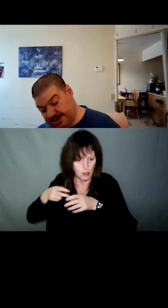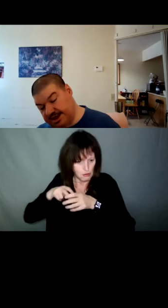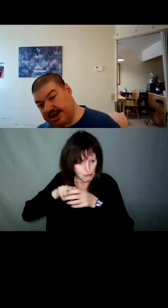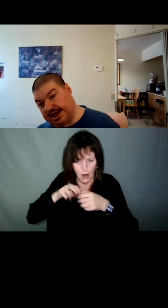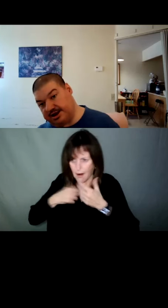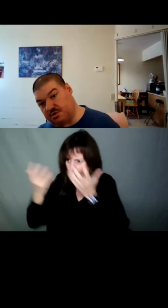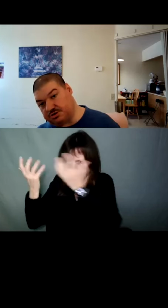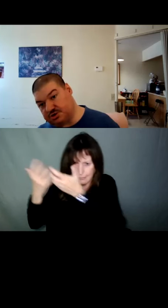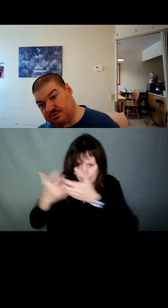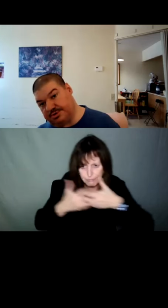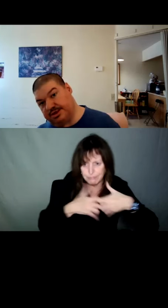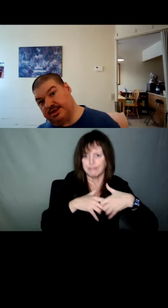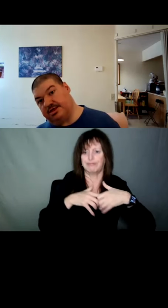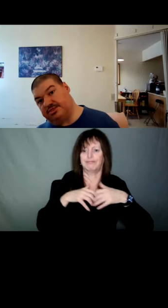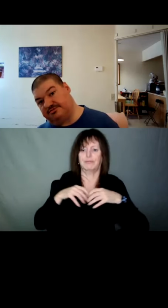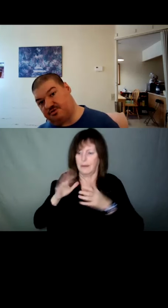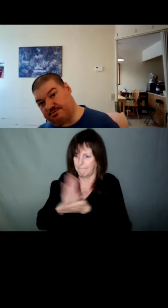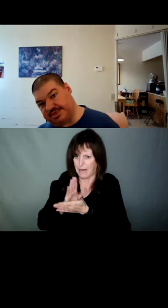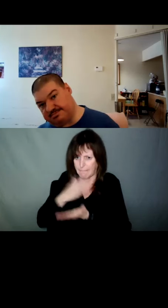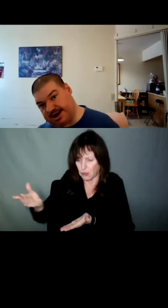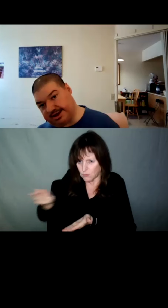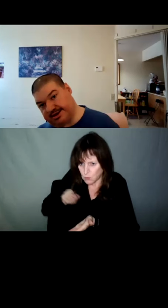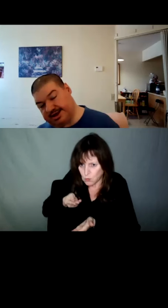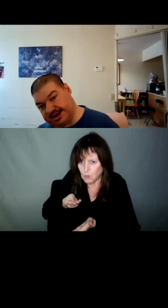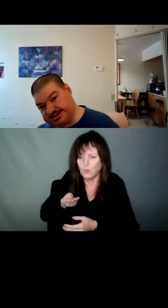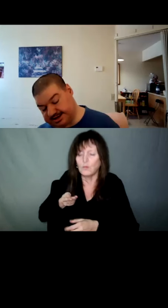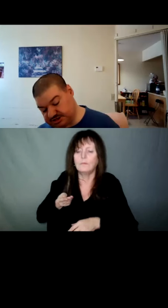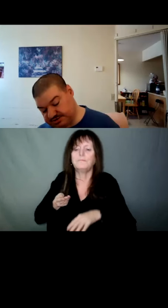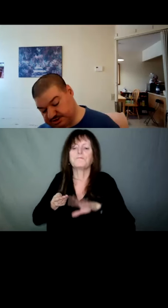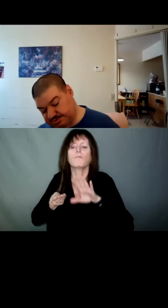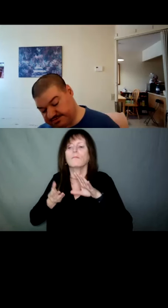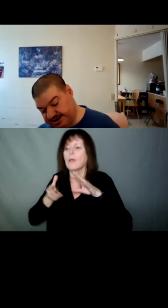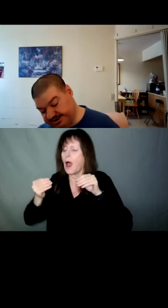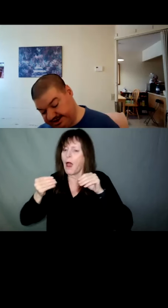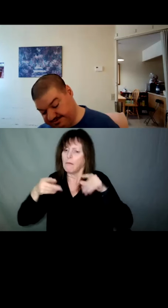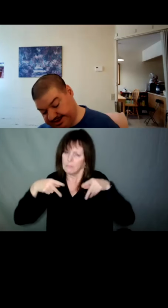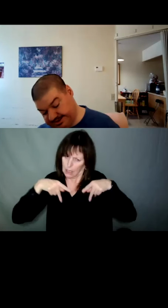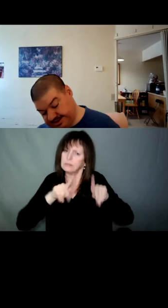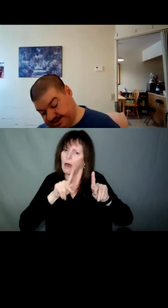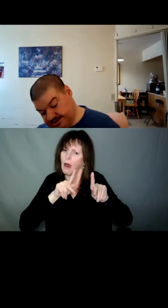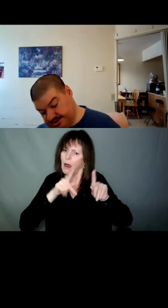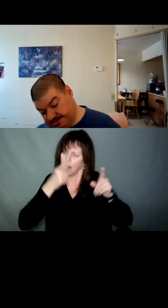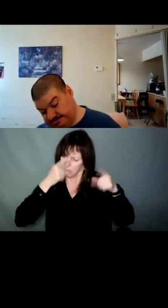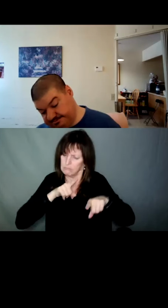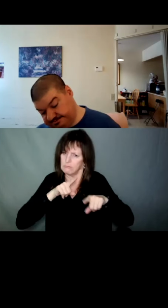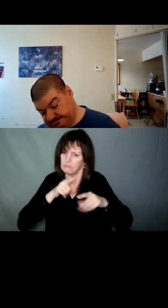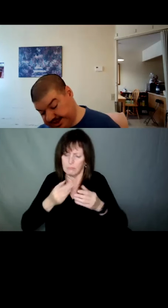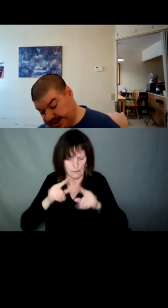wheel trends and the support person to go with me . I bought the above documents